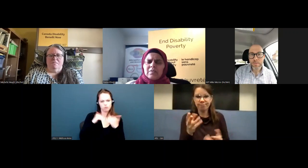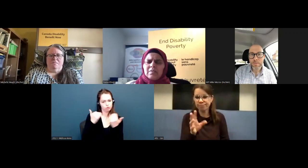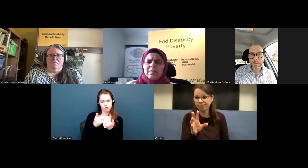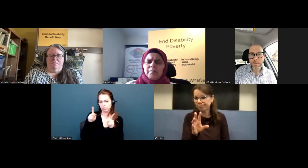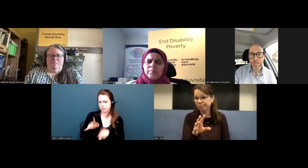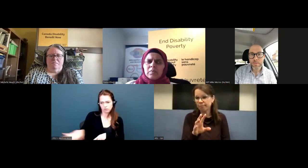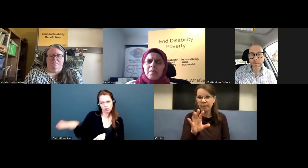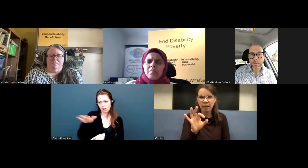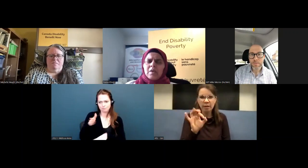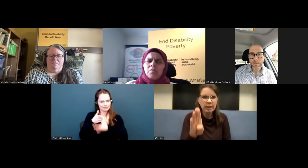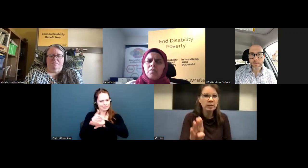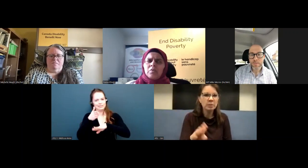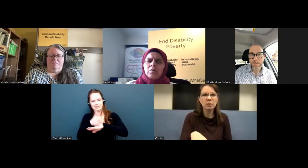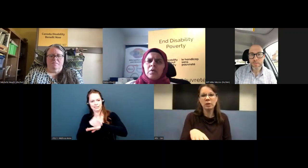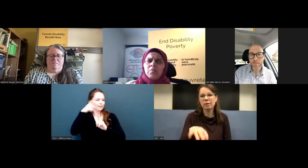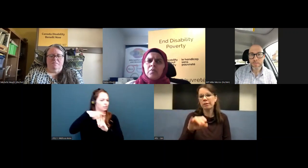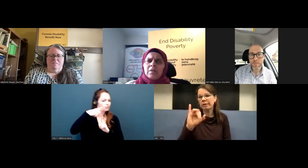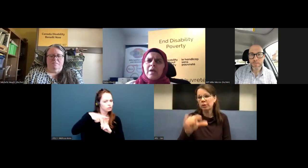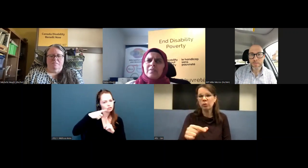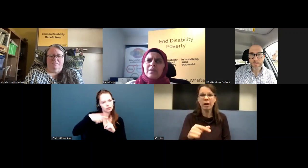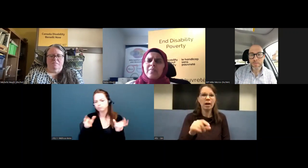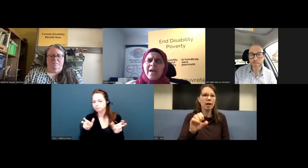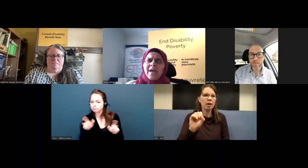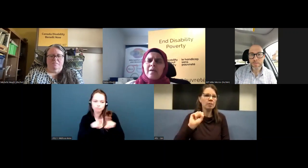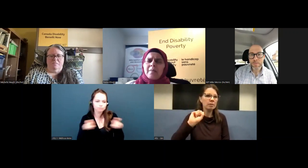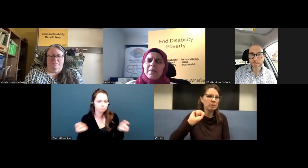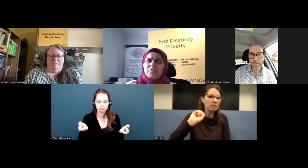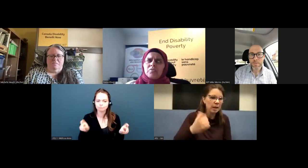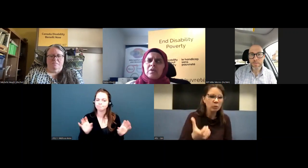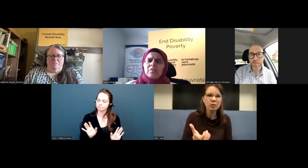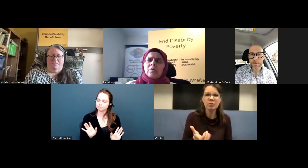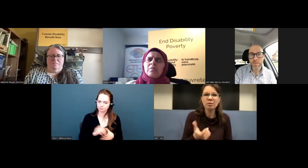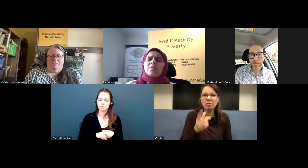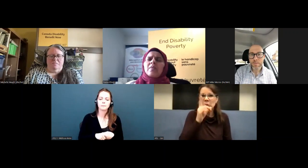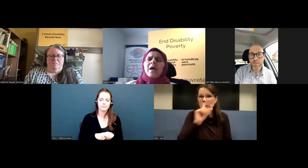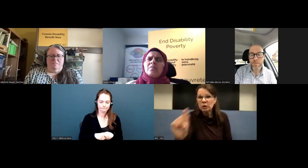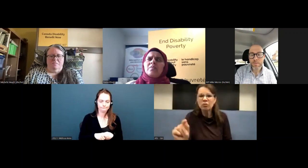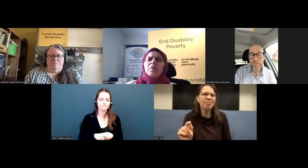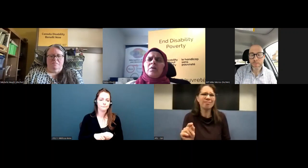AND WE ALSO REALIZE THAT A PICTURE IS WORTH A THOUSAND WORDS.